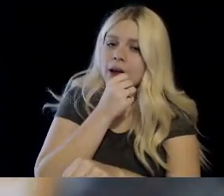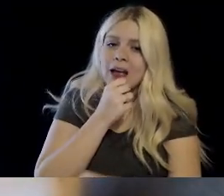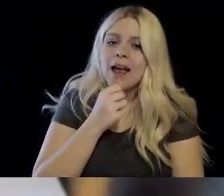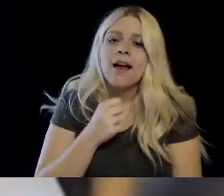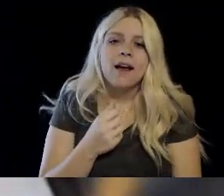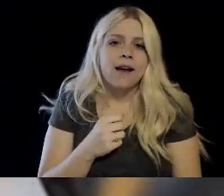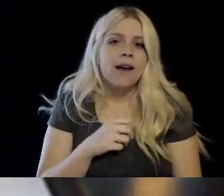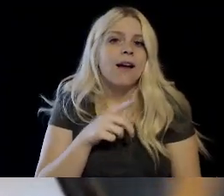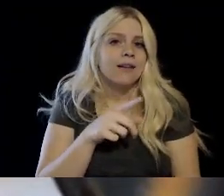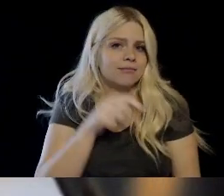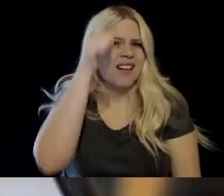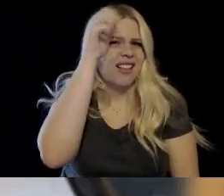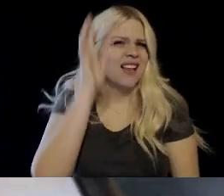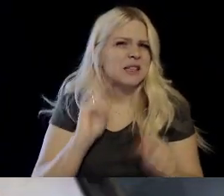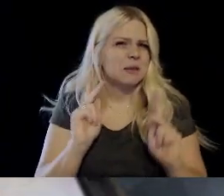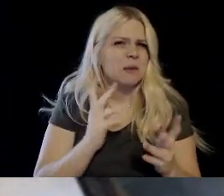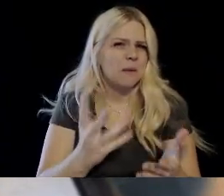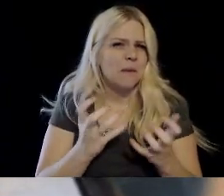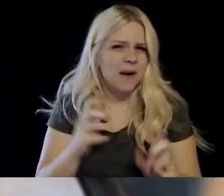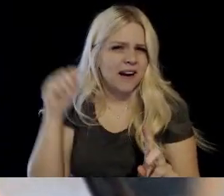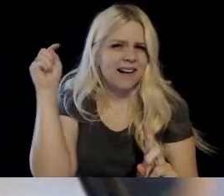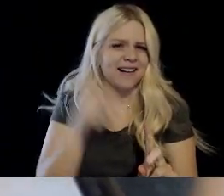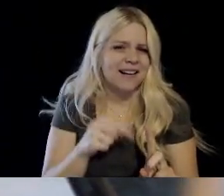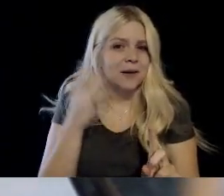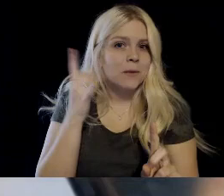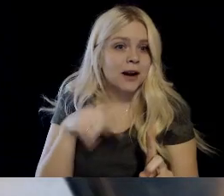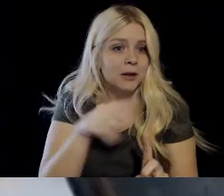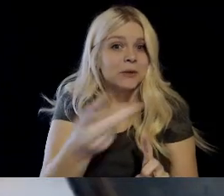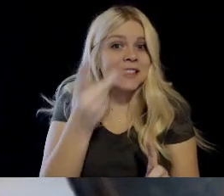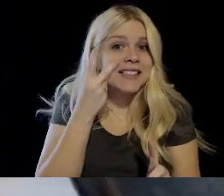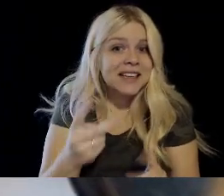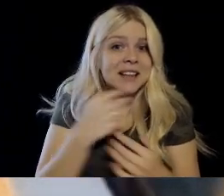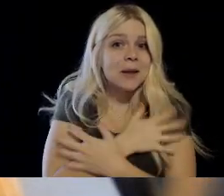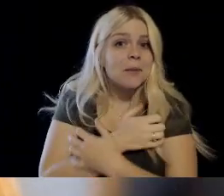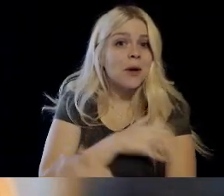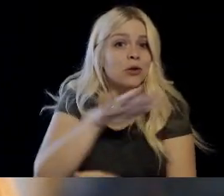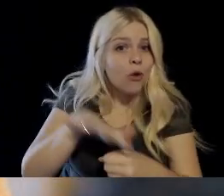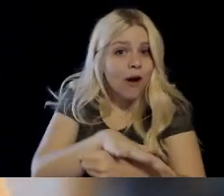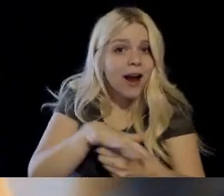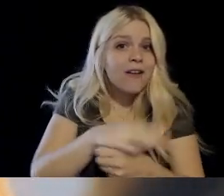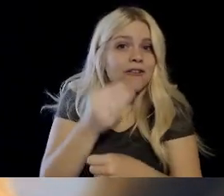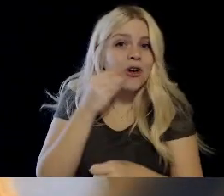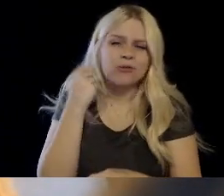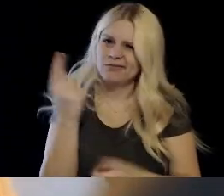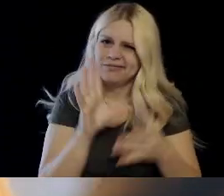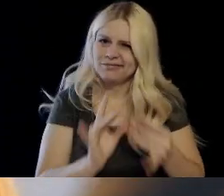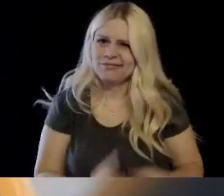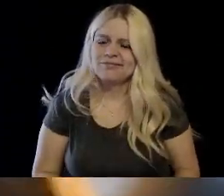Because you guys actually see these bears in your neighborhood! Someone misses you Joanne. Who misses you? Joanie.